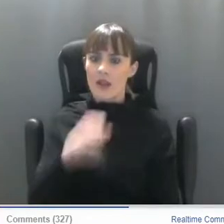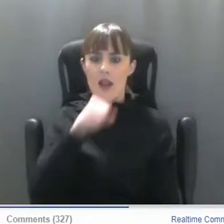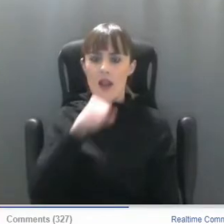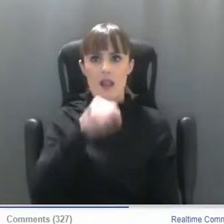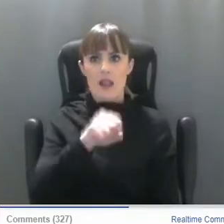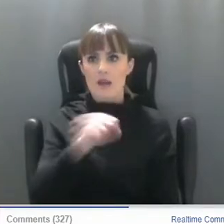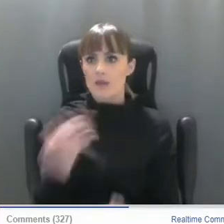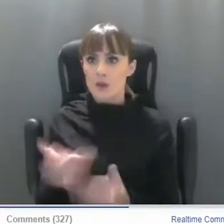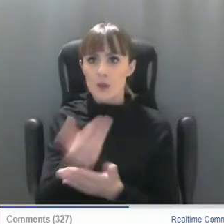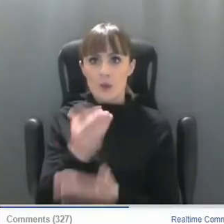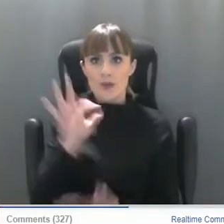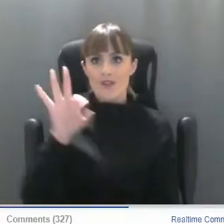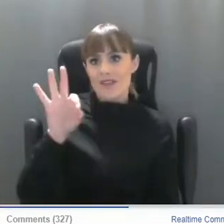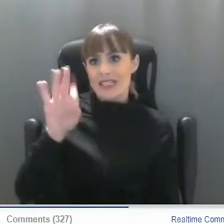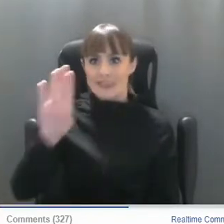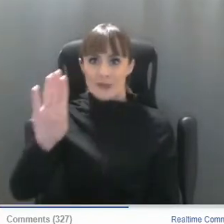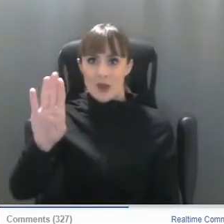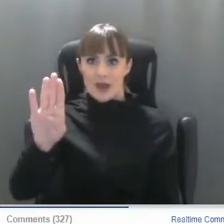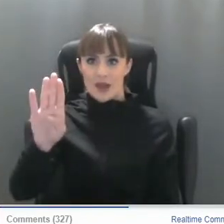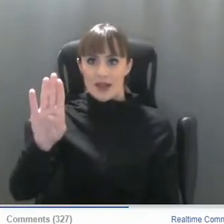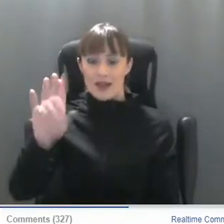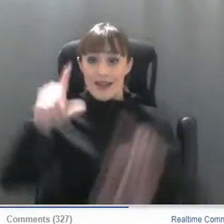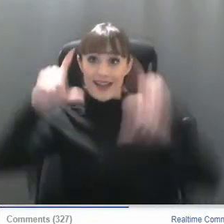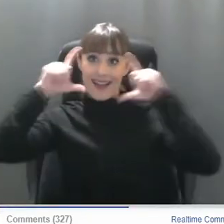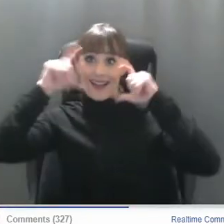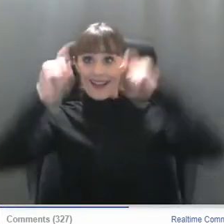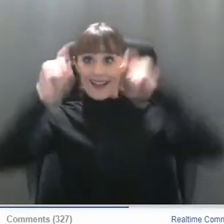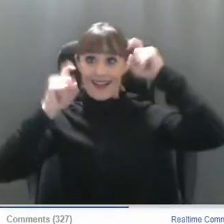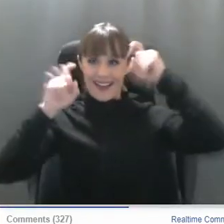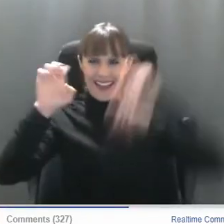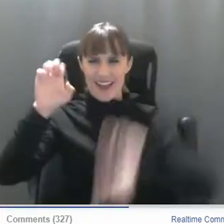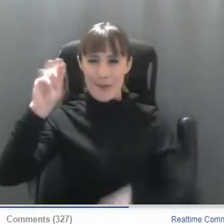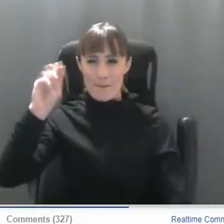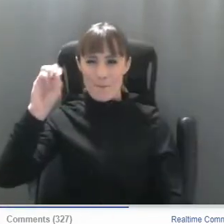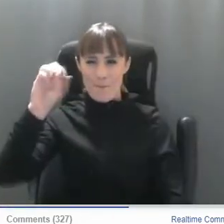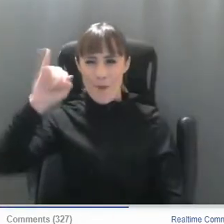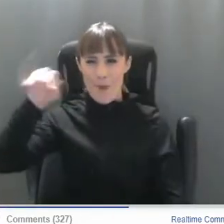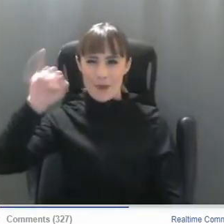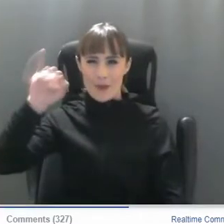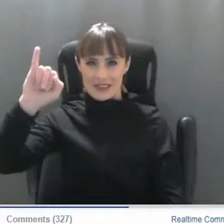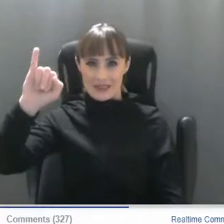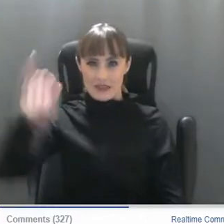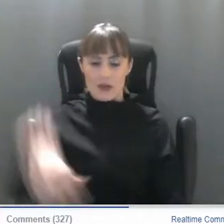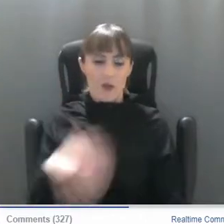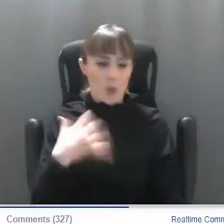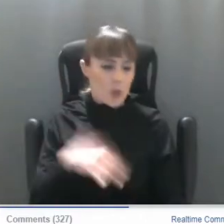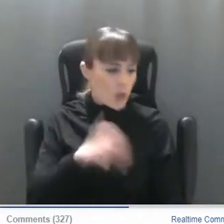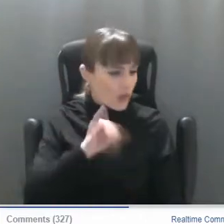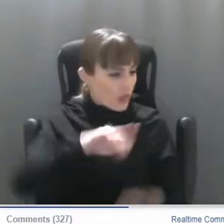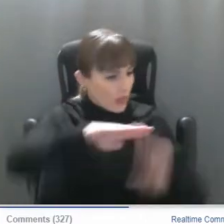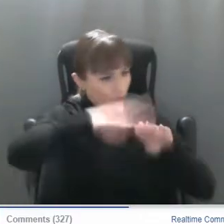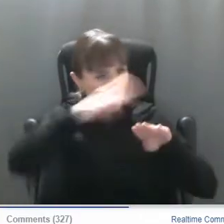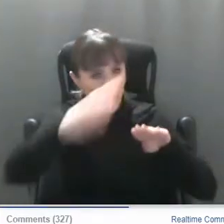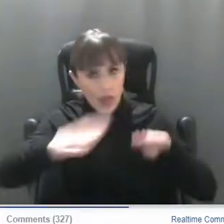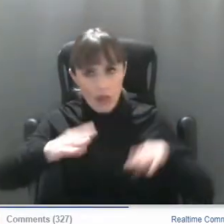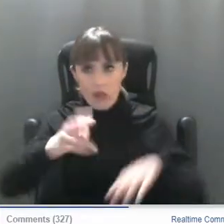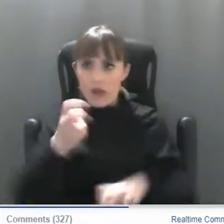Masks are hard...right. That South hill is hard too, so you guys